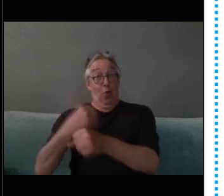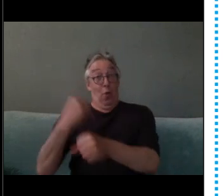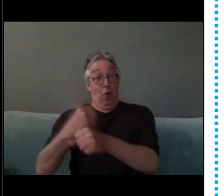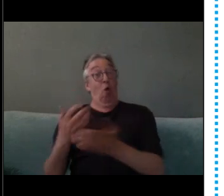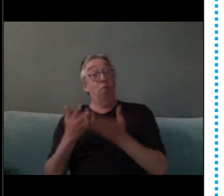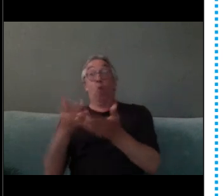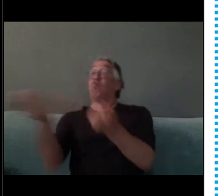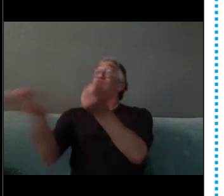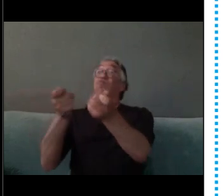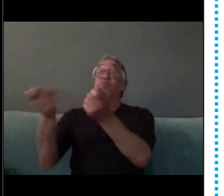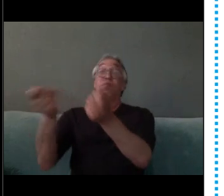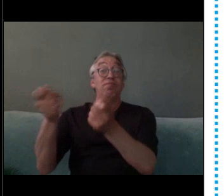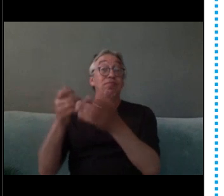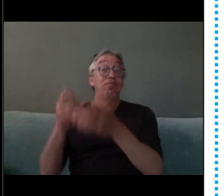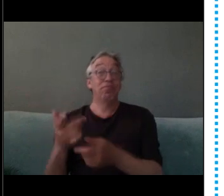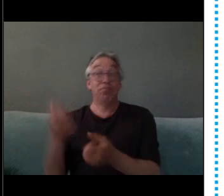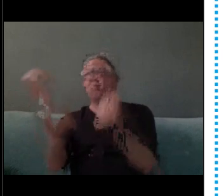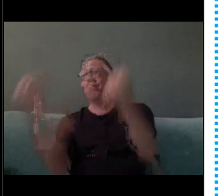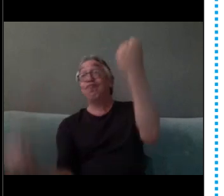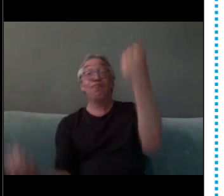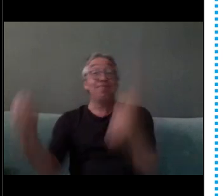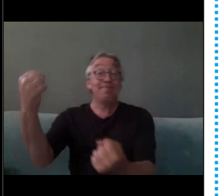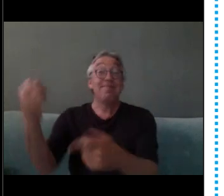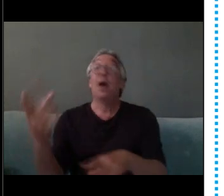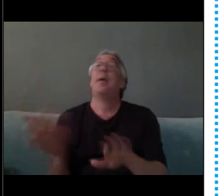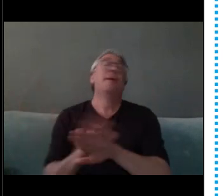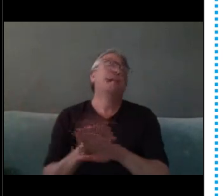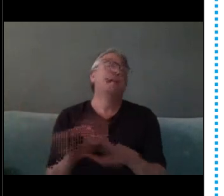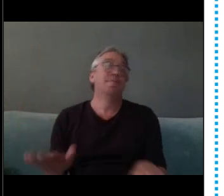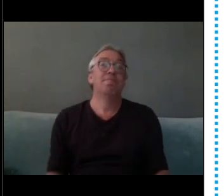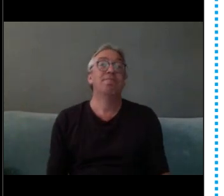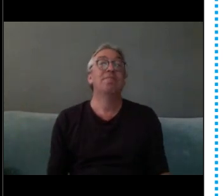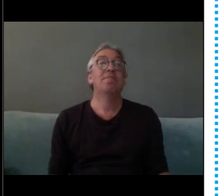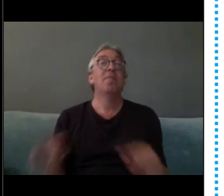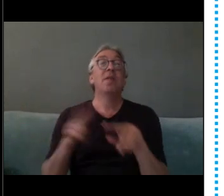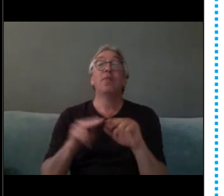that travel less than 500 meters in one way, this doesn't apply to them.